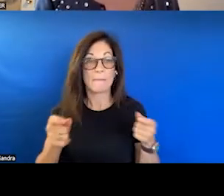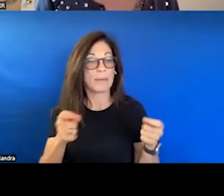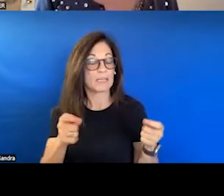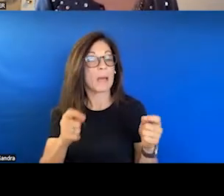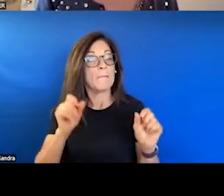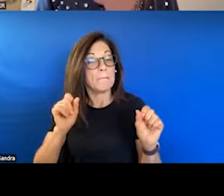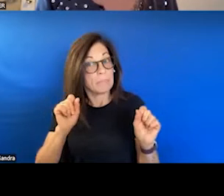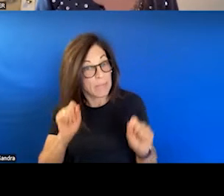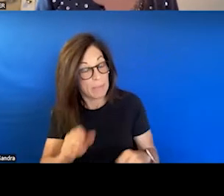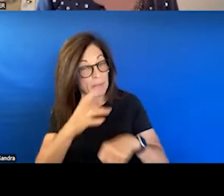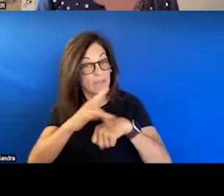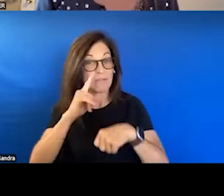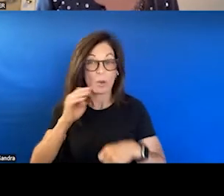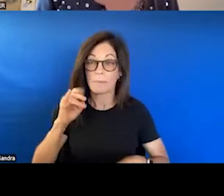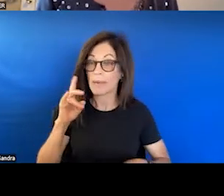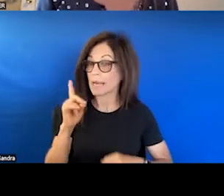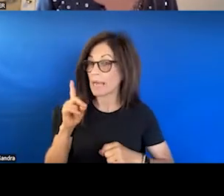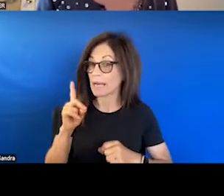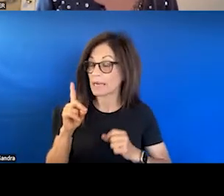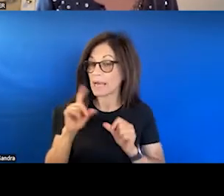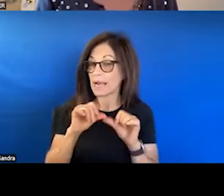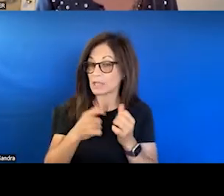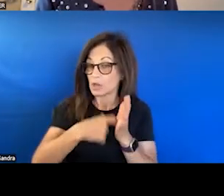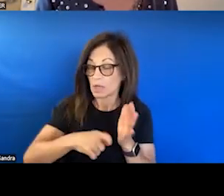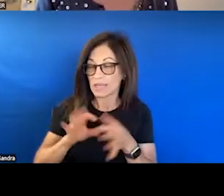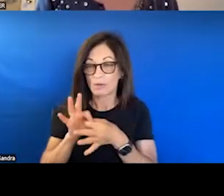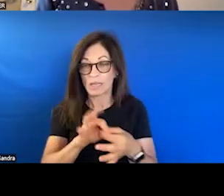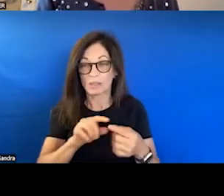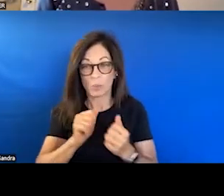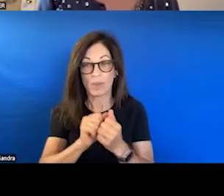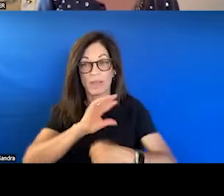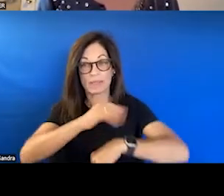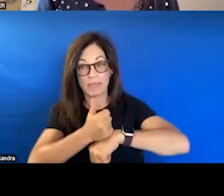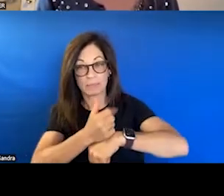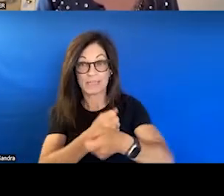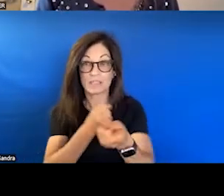FOR MEDICAID AGENCY COSTS ASSOCIATED WITH THE ESTABLISHING, AND SUPPORTING THE DELIVERY,